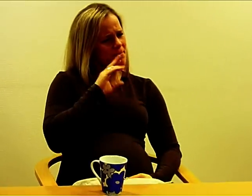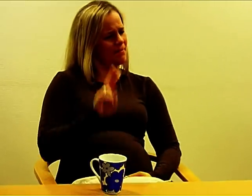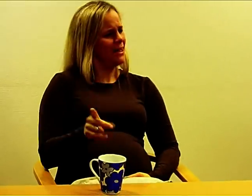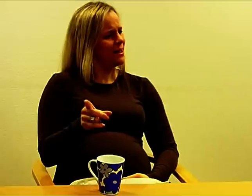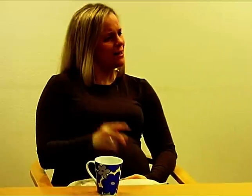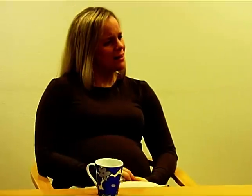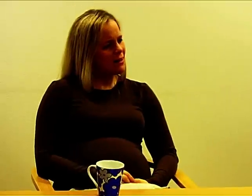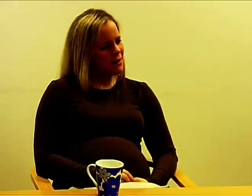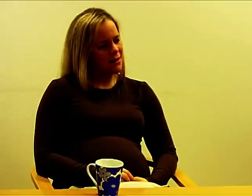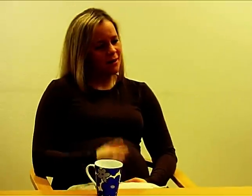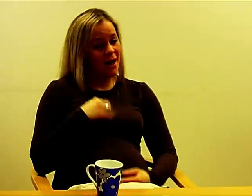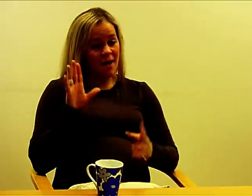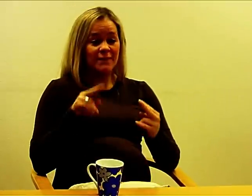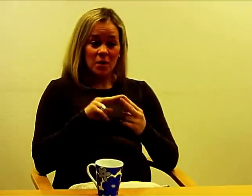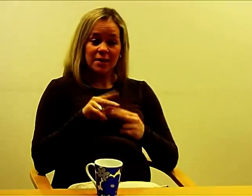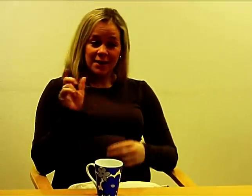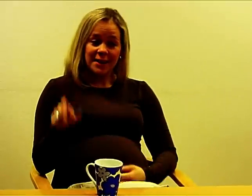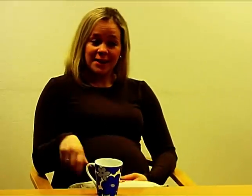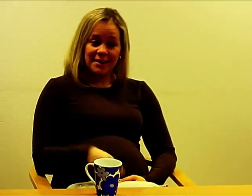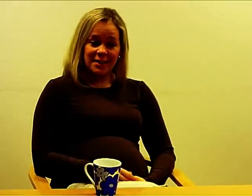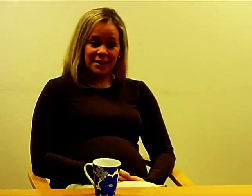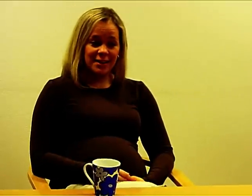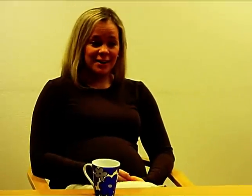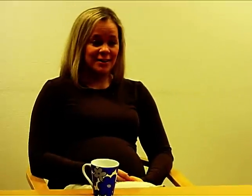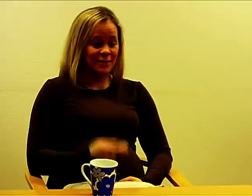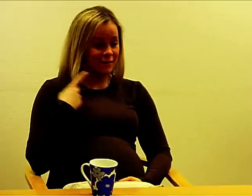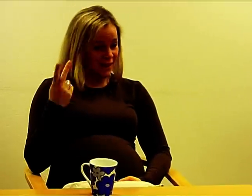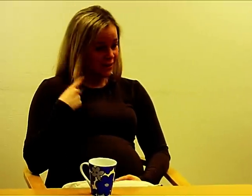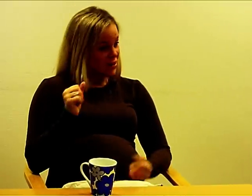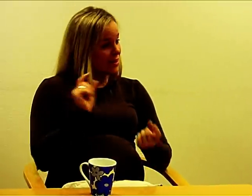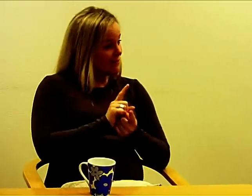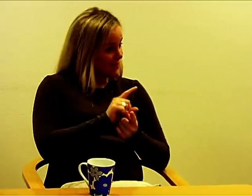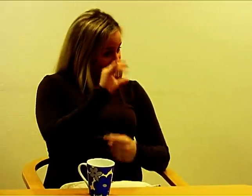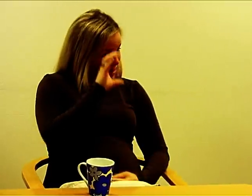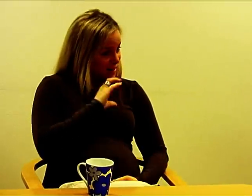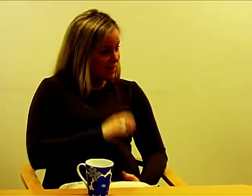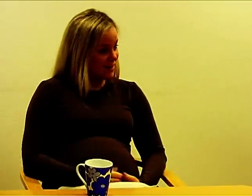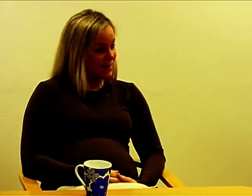mother actually is. I've contacted her, we'll meet tonight.